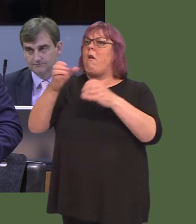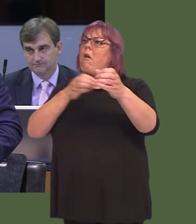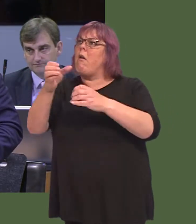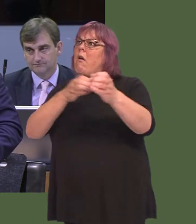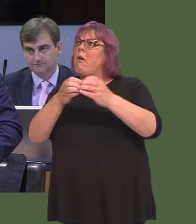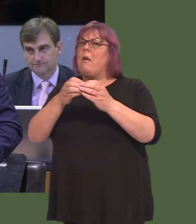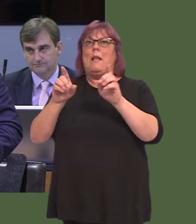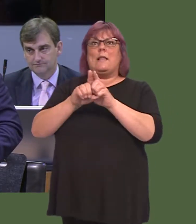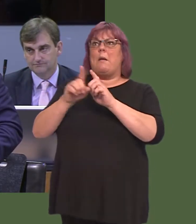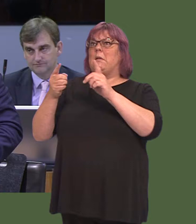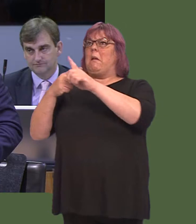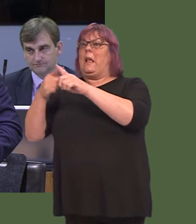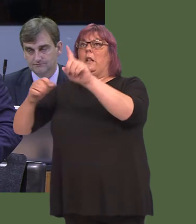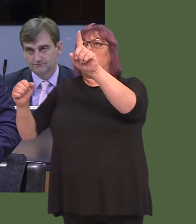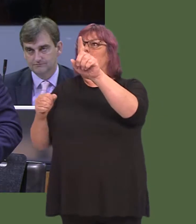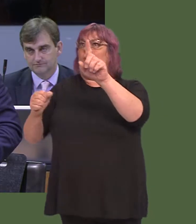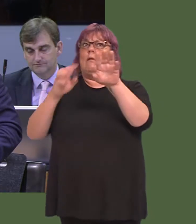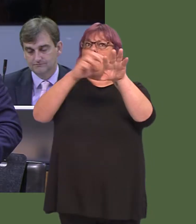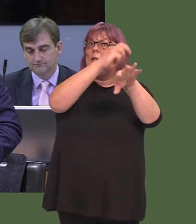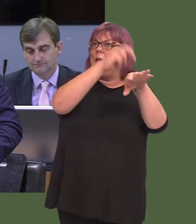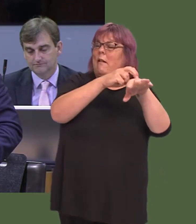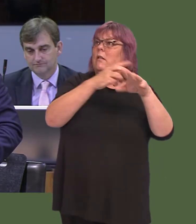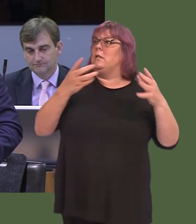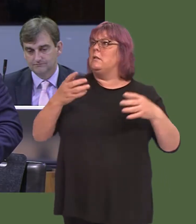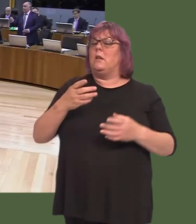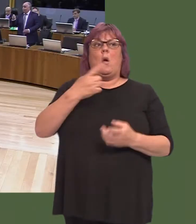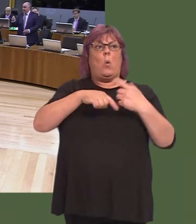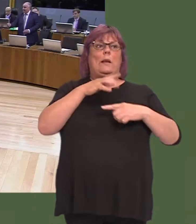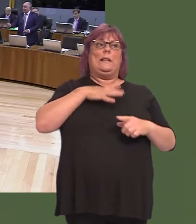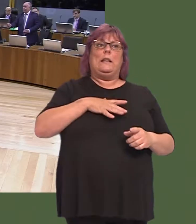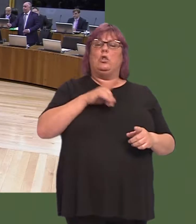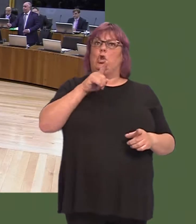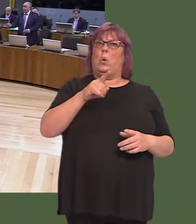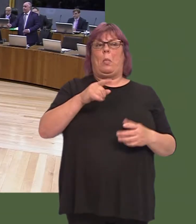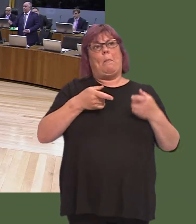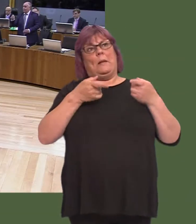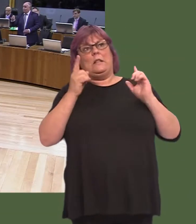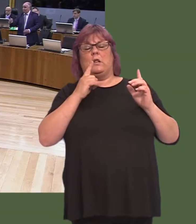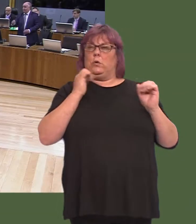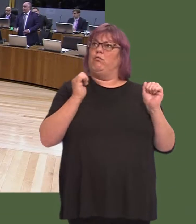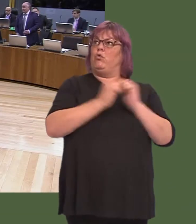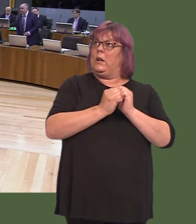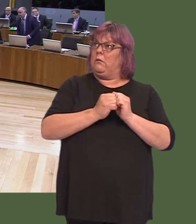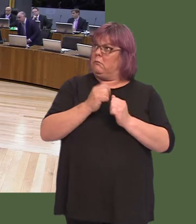of the UK that are committed to delivering it in the health and social care budgets will see? We need that commitment, First Minister. Will you make it?